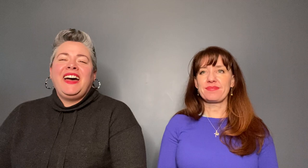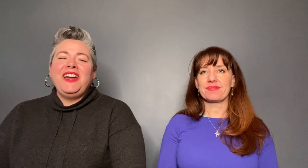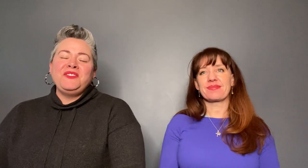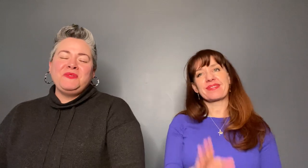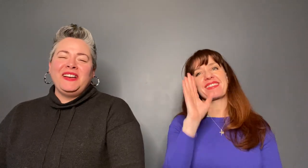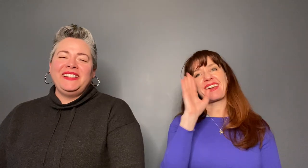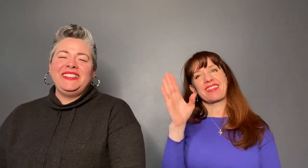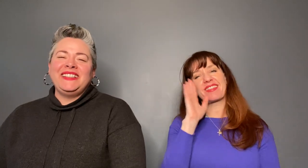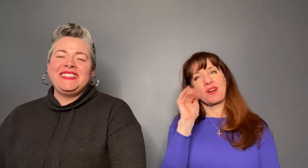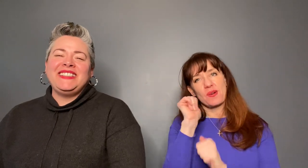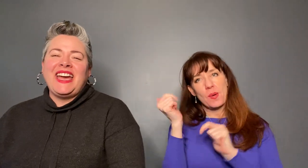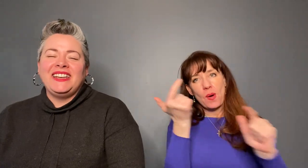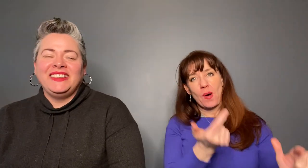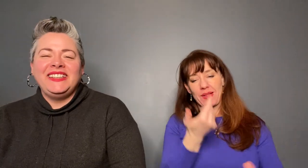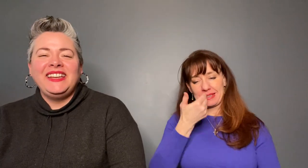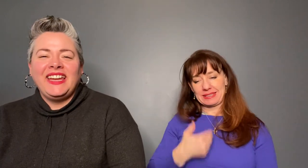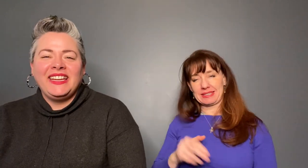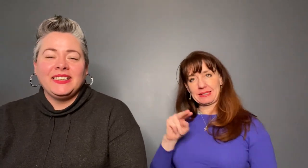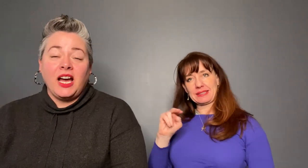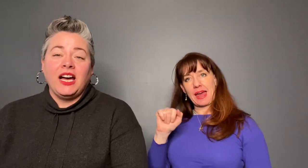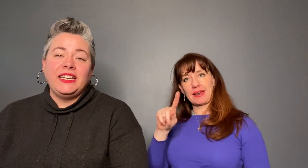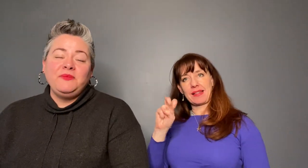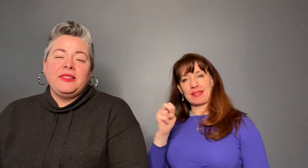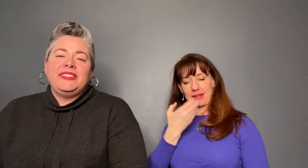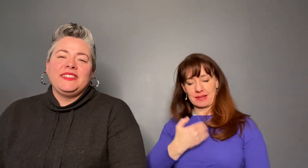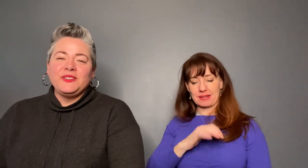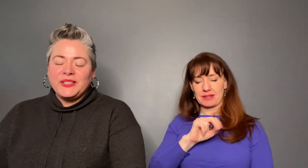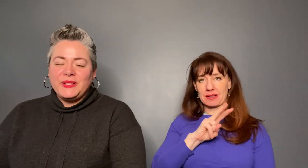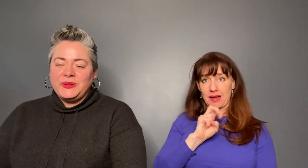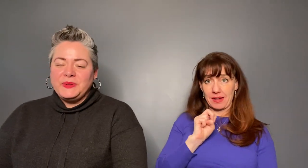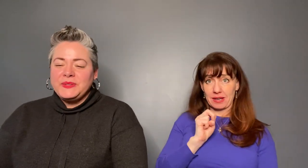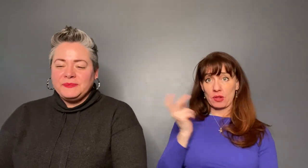Hi everyone, its Natalie and Connie with